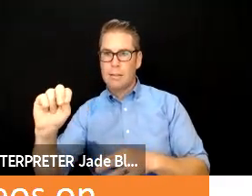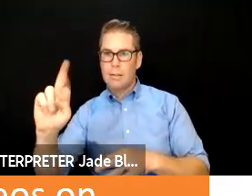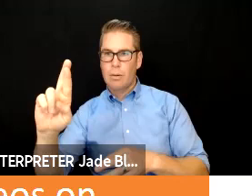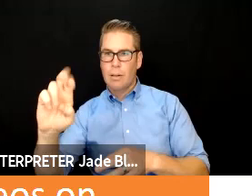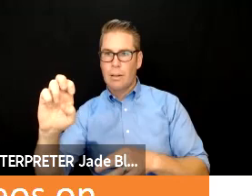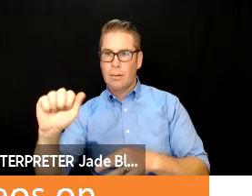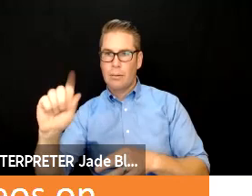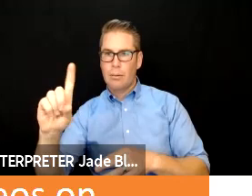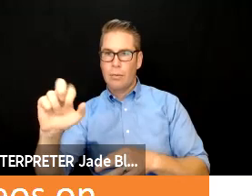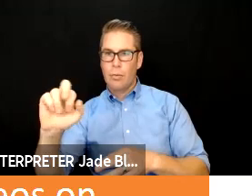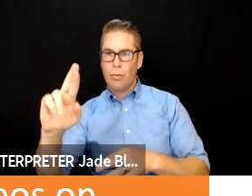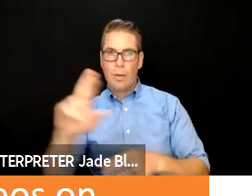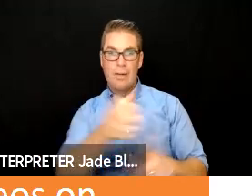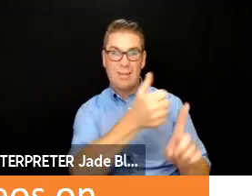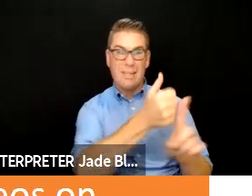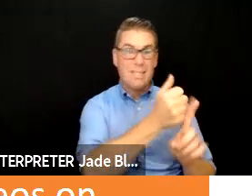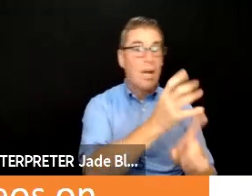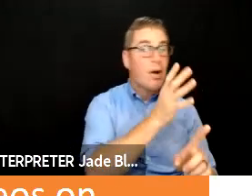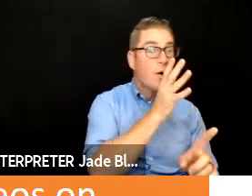Sally Potter: In the campus, a little bit of help. Sally Potter: That that we can have, but